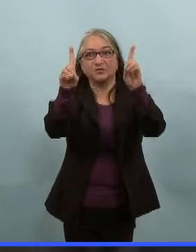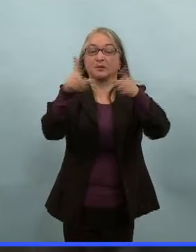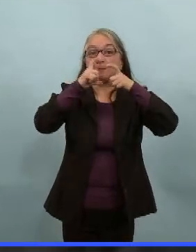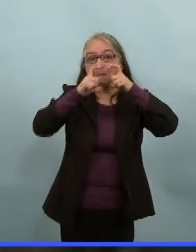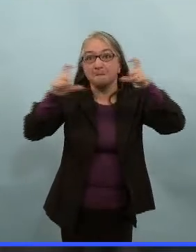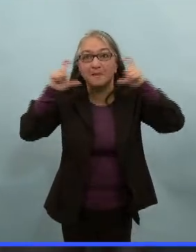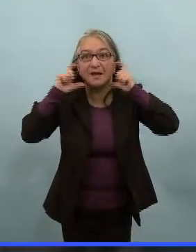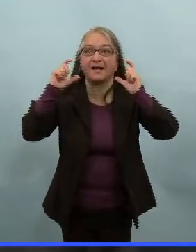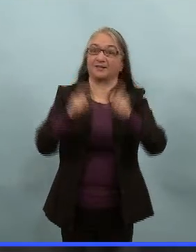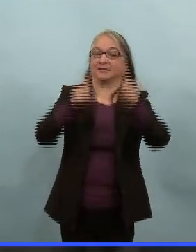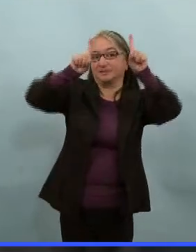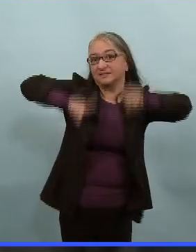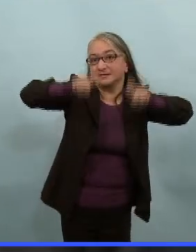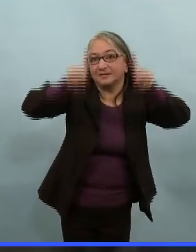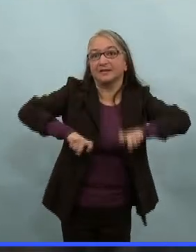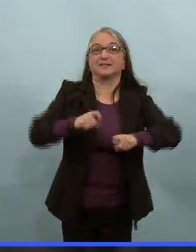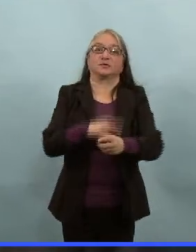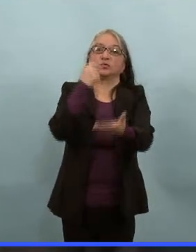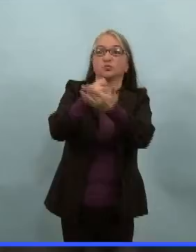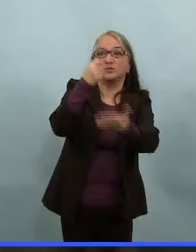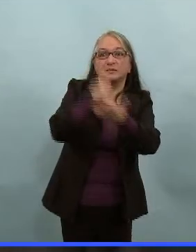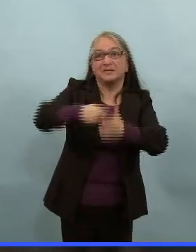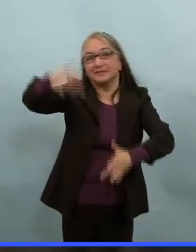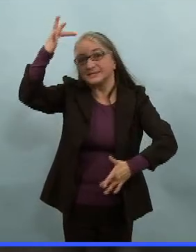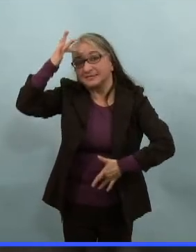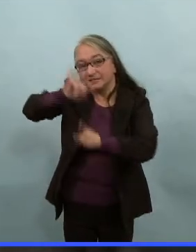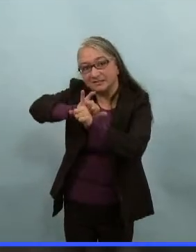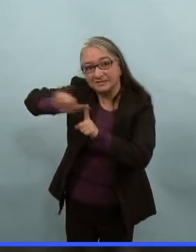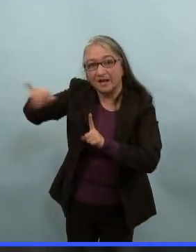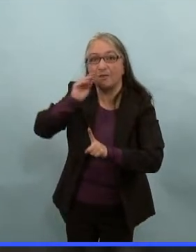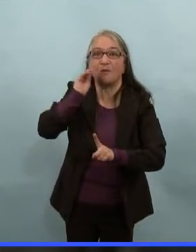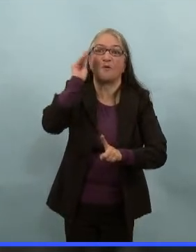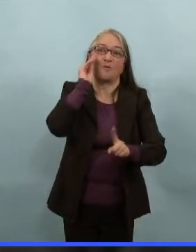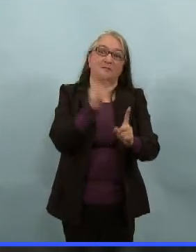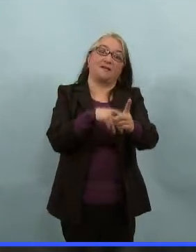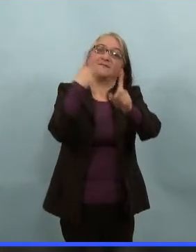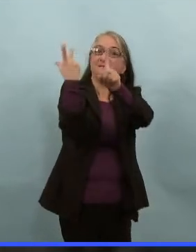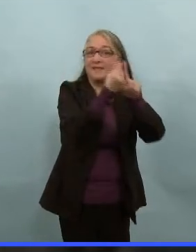sick stay at home and we have vaccine available so let's incorporate all of those things to mitigate